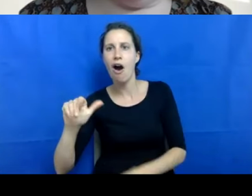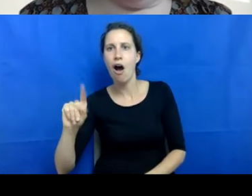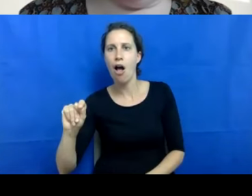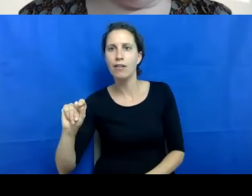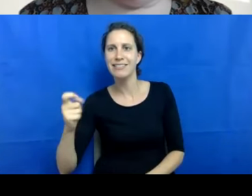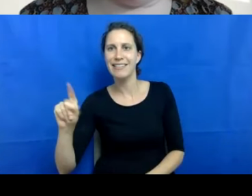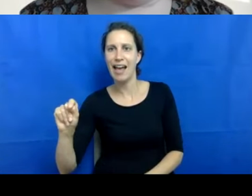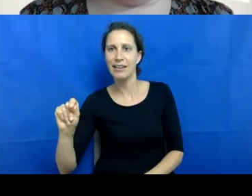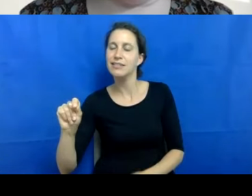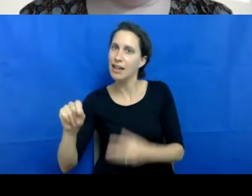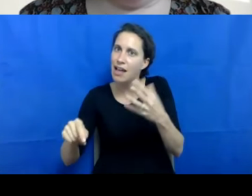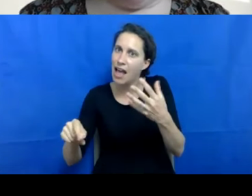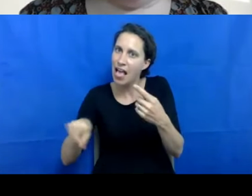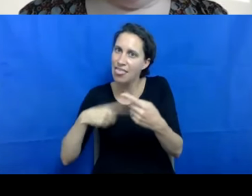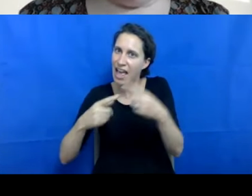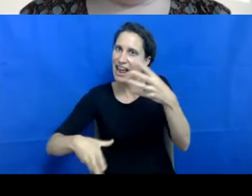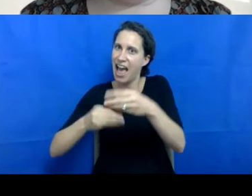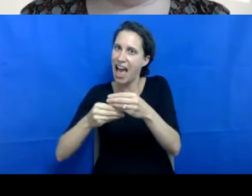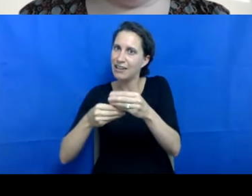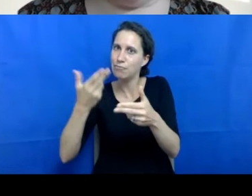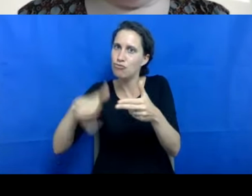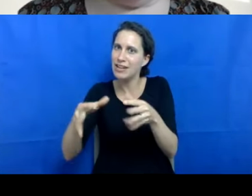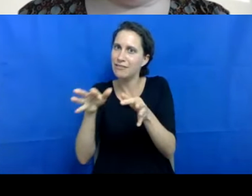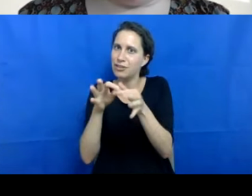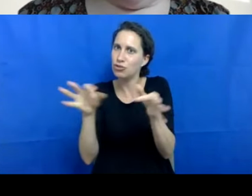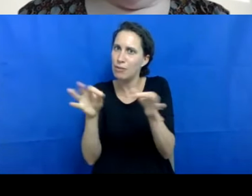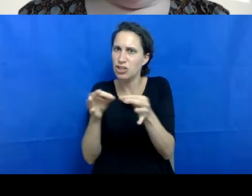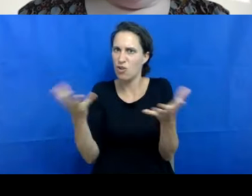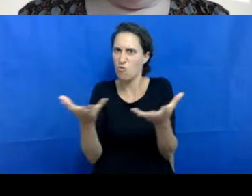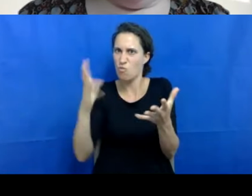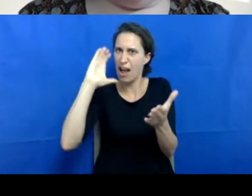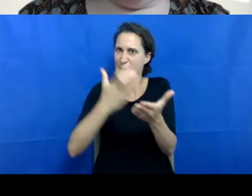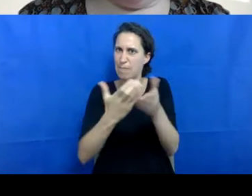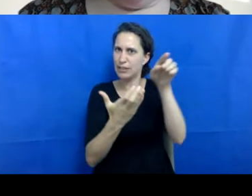So those who cannot see the the image will know what the image is about.